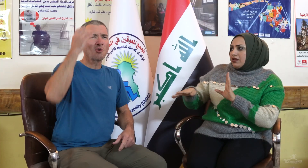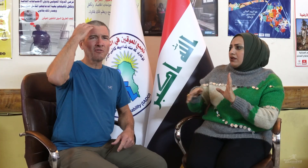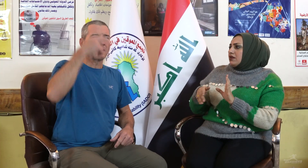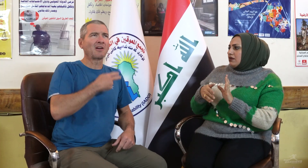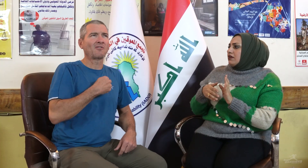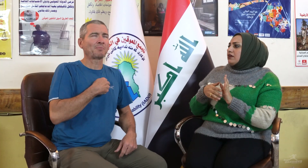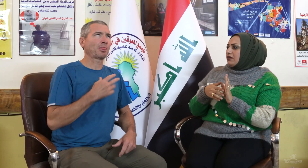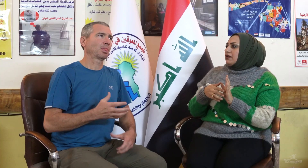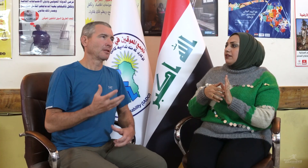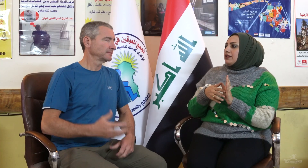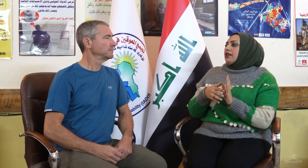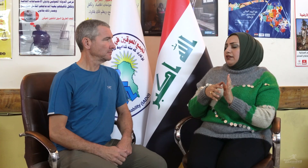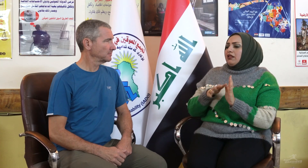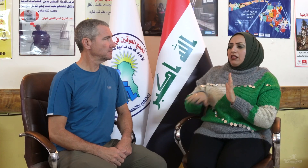Governmental issues, yes.